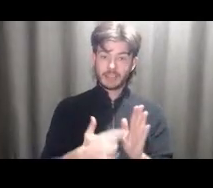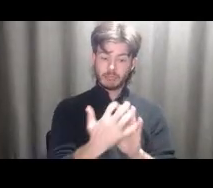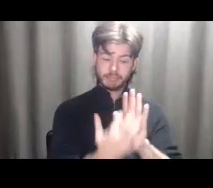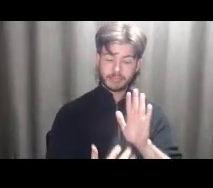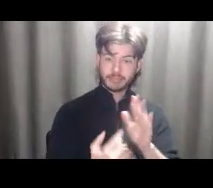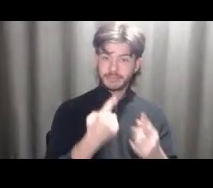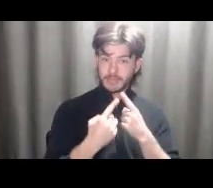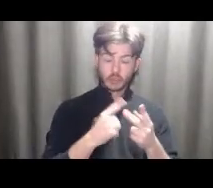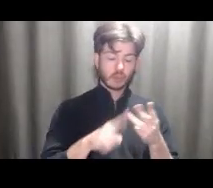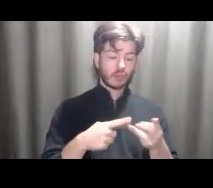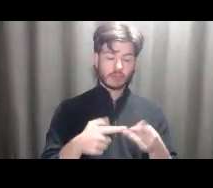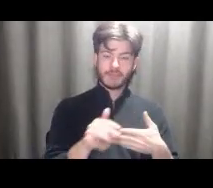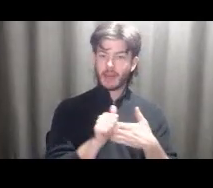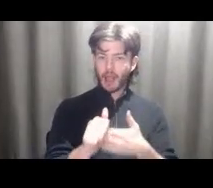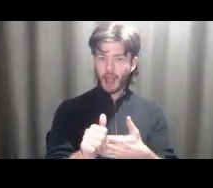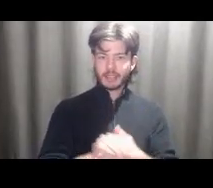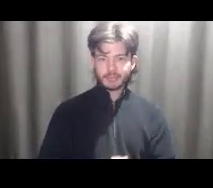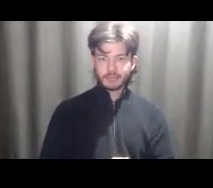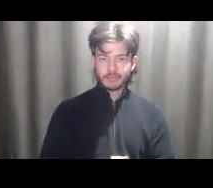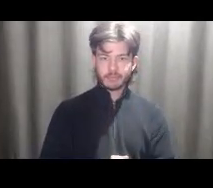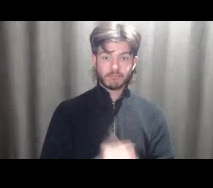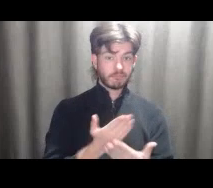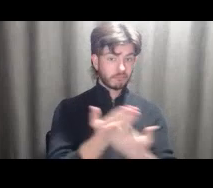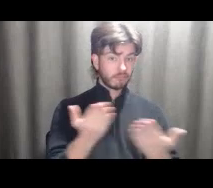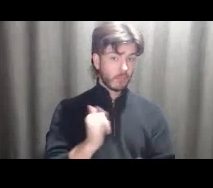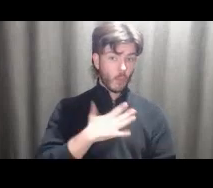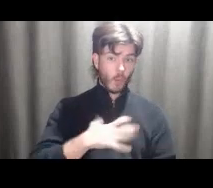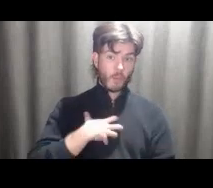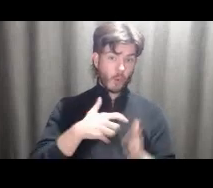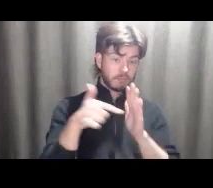For anyone wanting more detail about how community connections